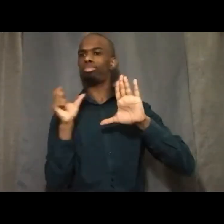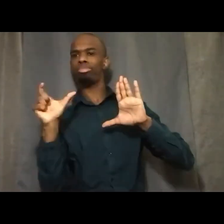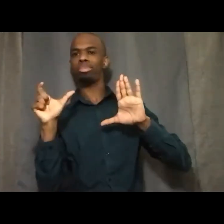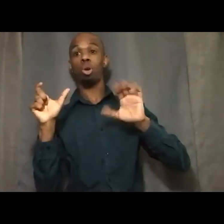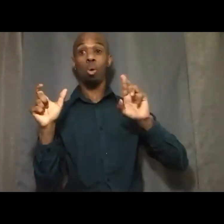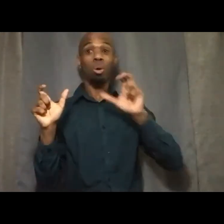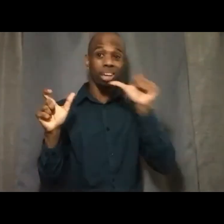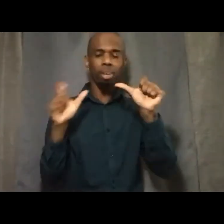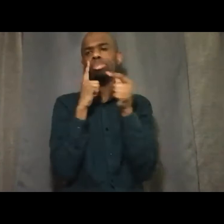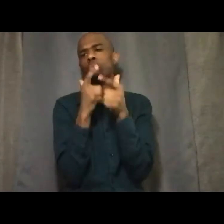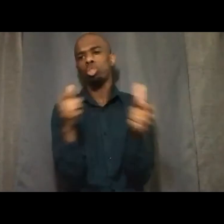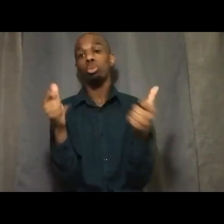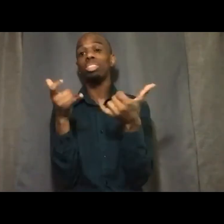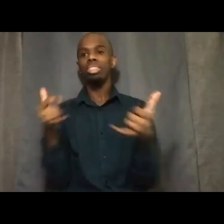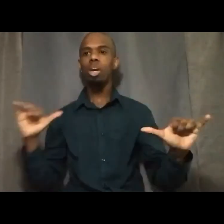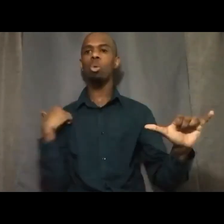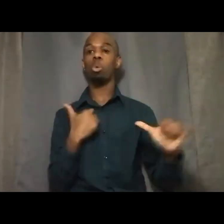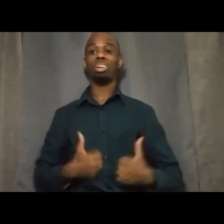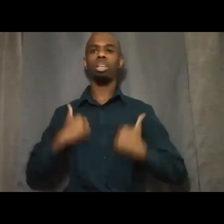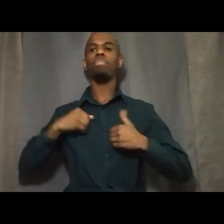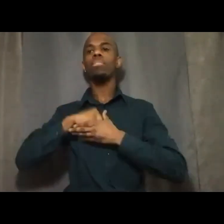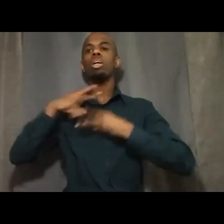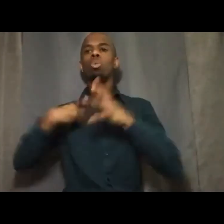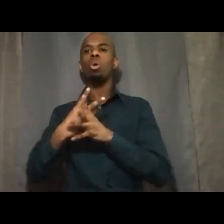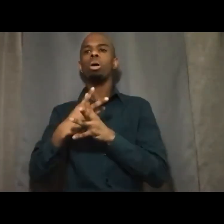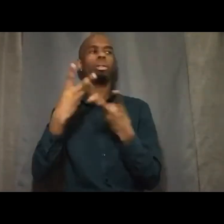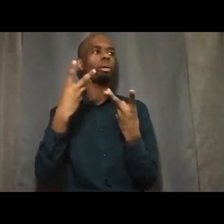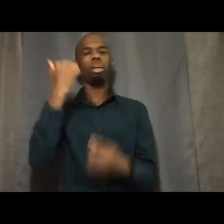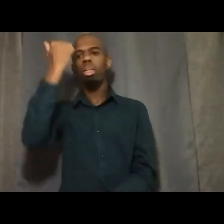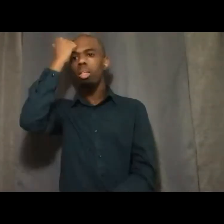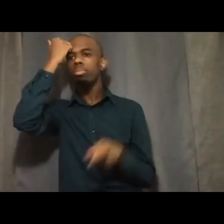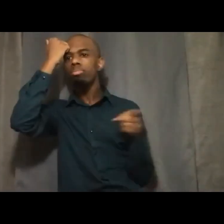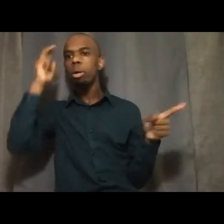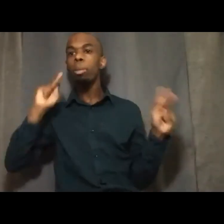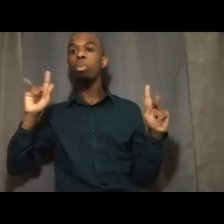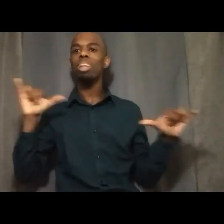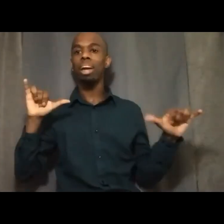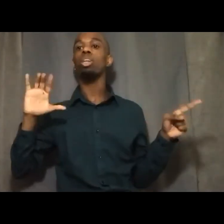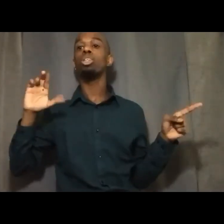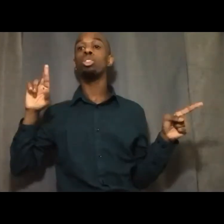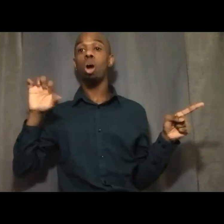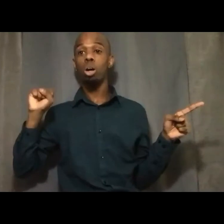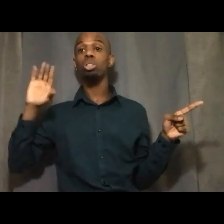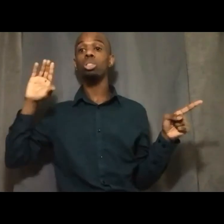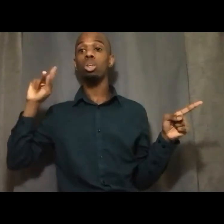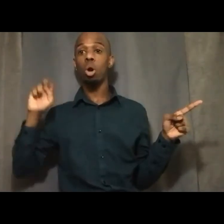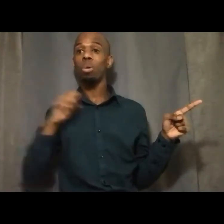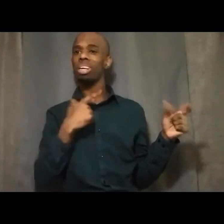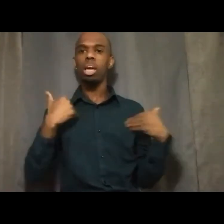We're fools like Charles Koch, actually have more power in certain ways.